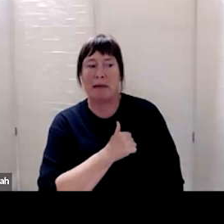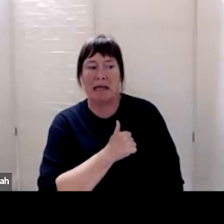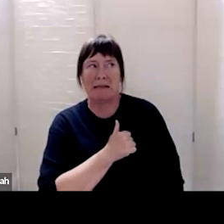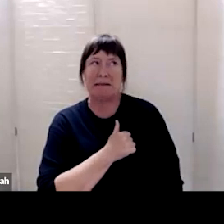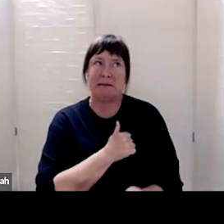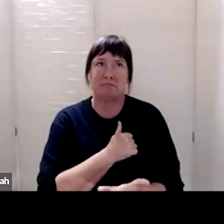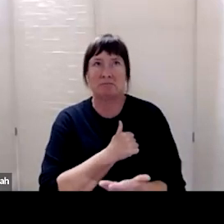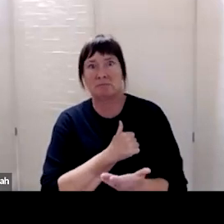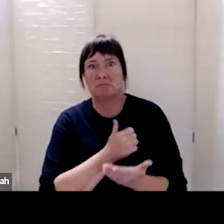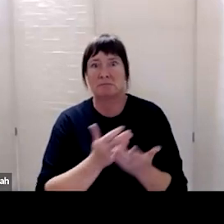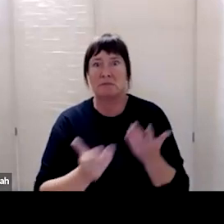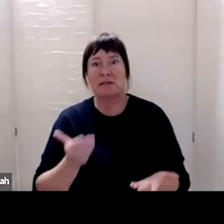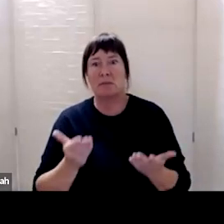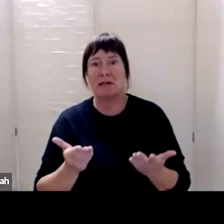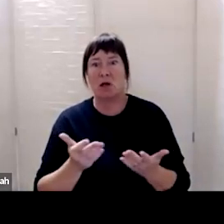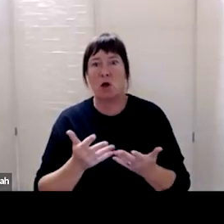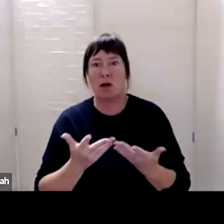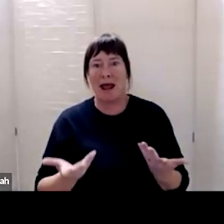and depending on how it is used, it ought to